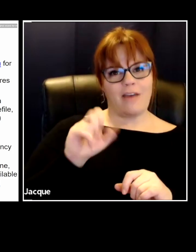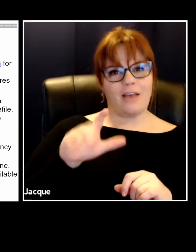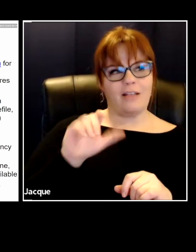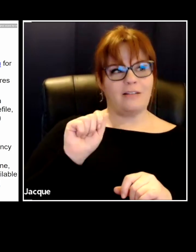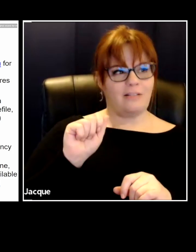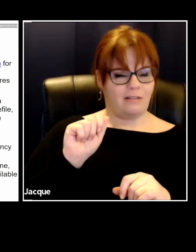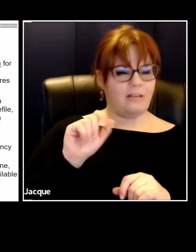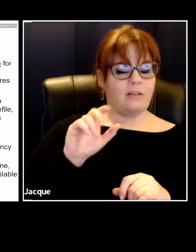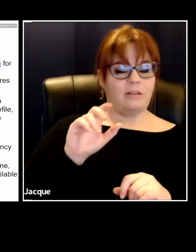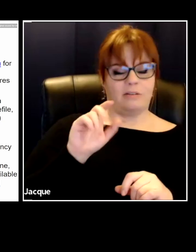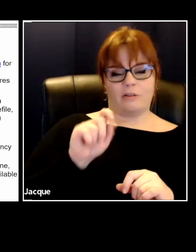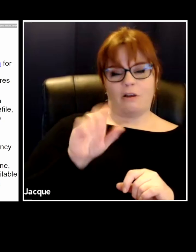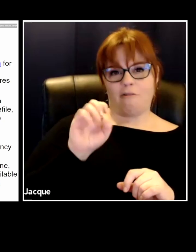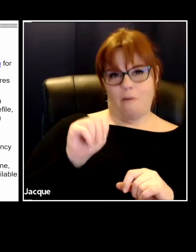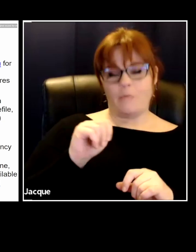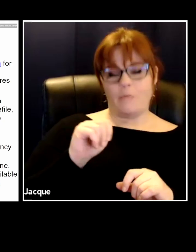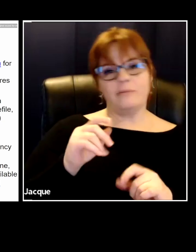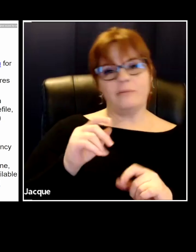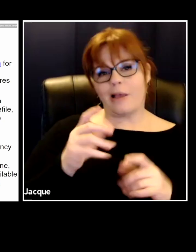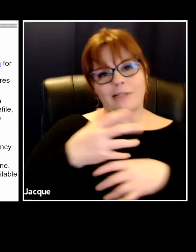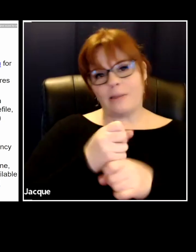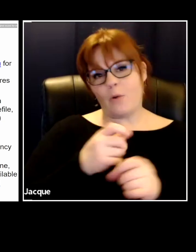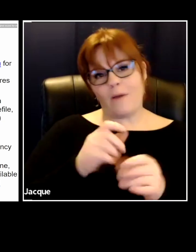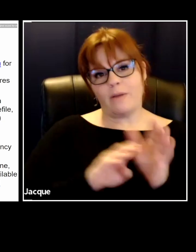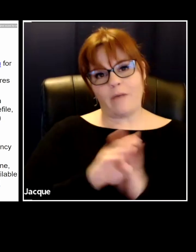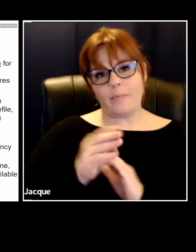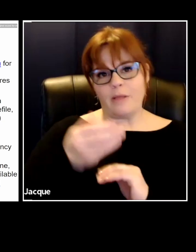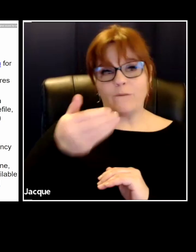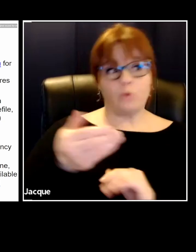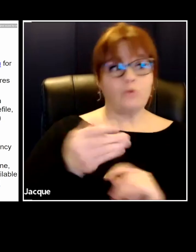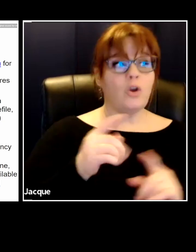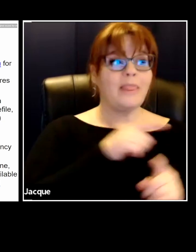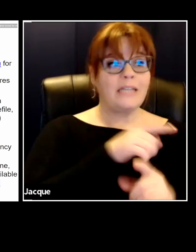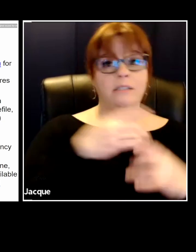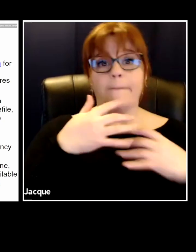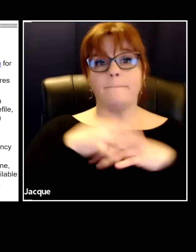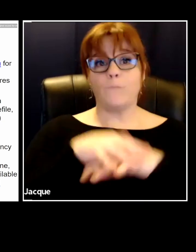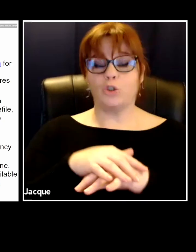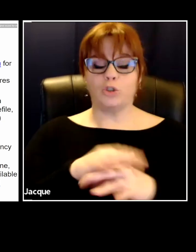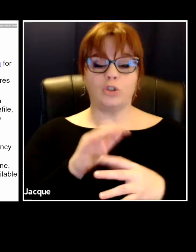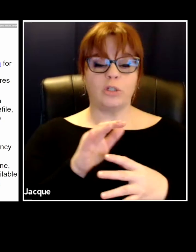of the development and the features. Just again this merge feature that that um Kurt walked us